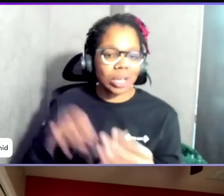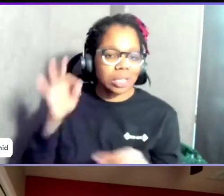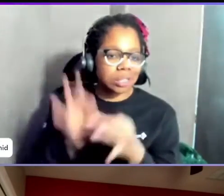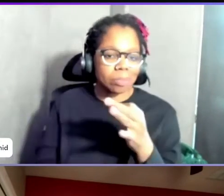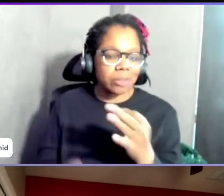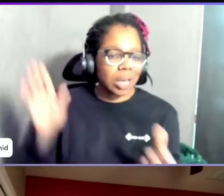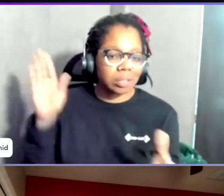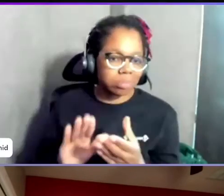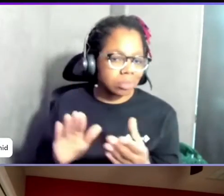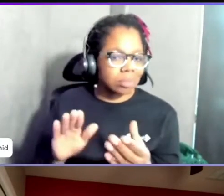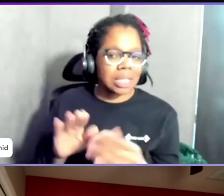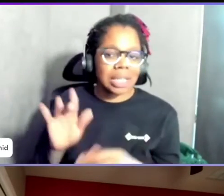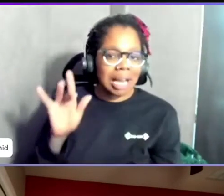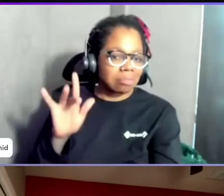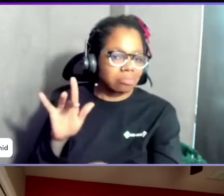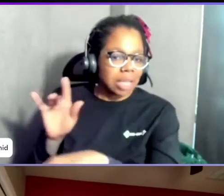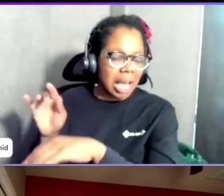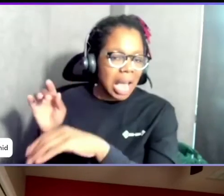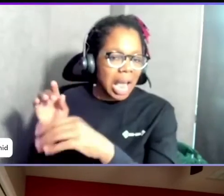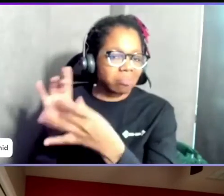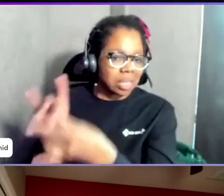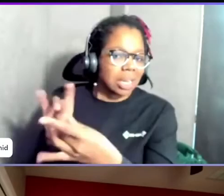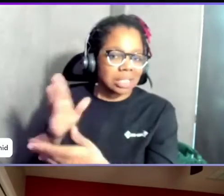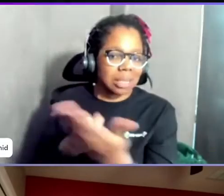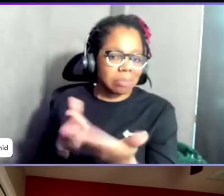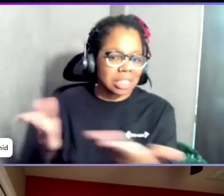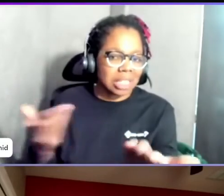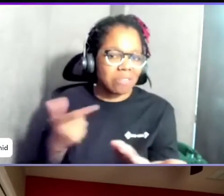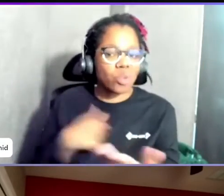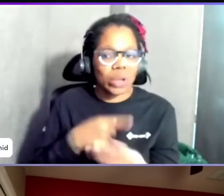[Marco Salsiccia] You mean the original from the